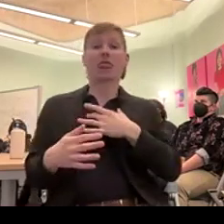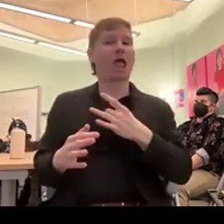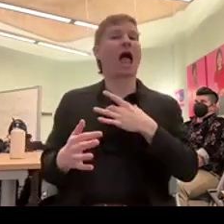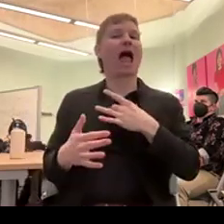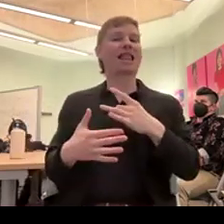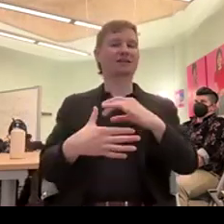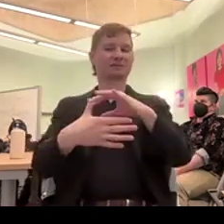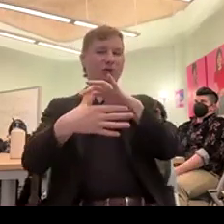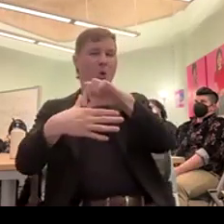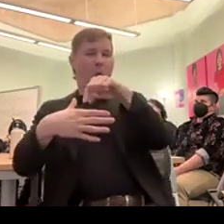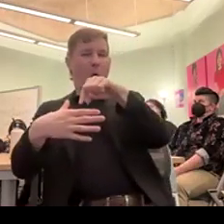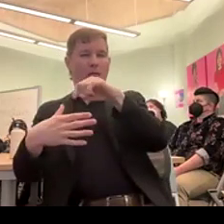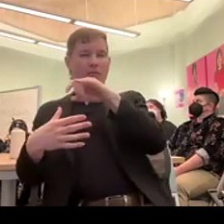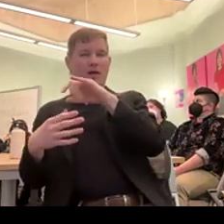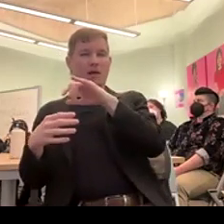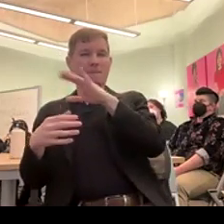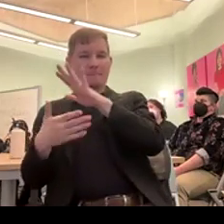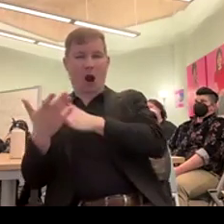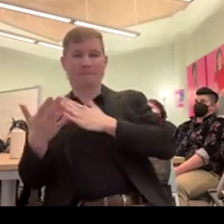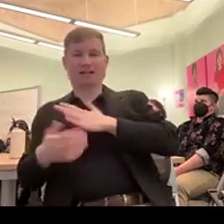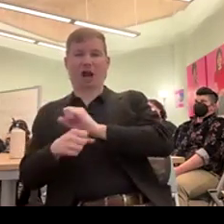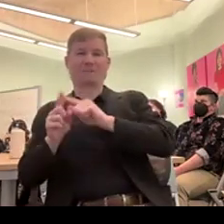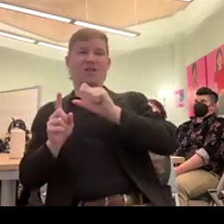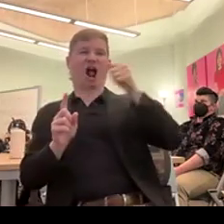and you know, it's not been very glam. I mean, I like the core functions of my job,